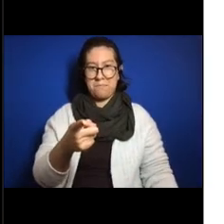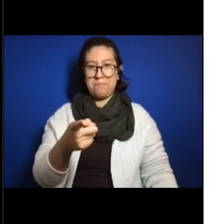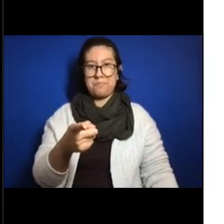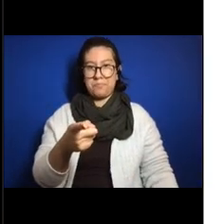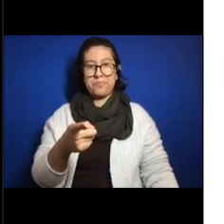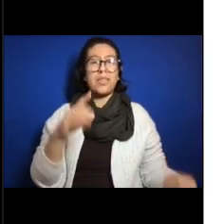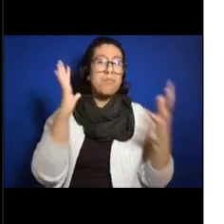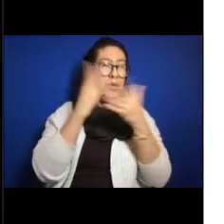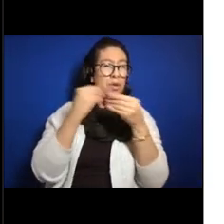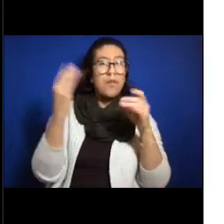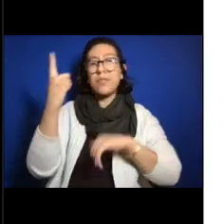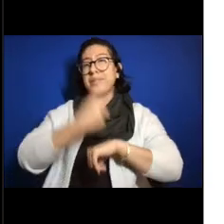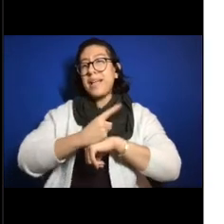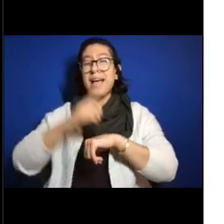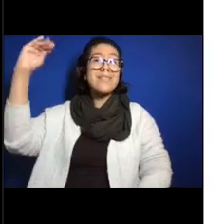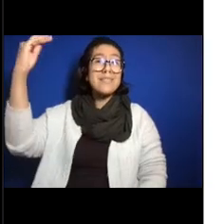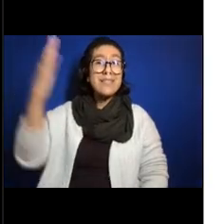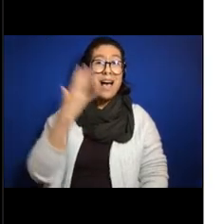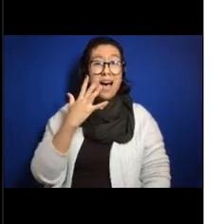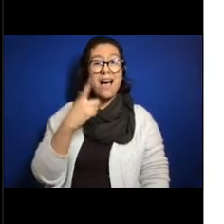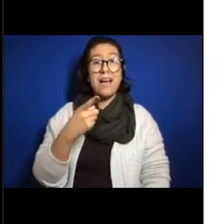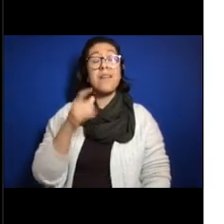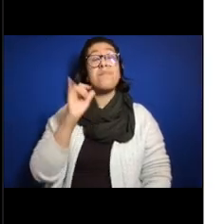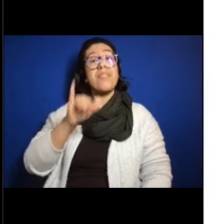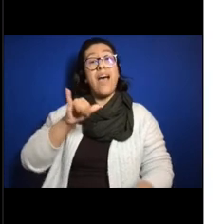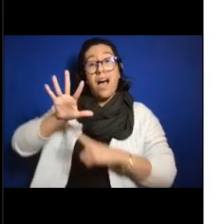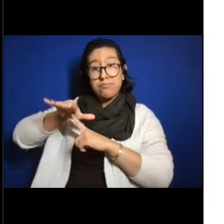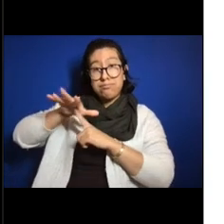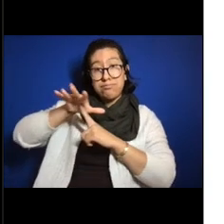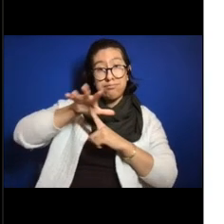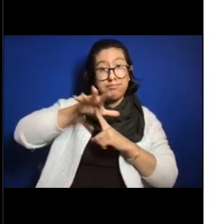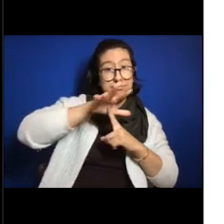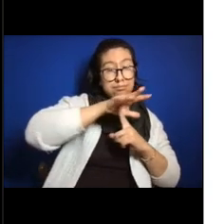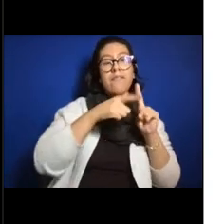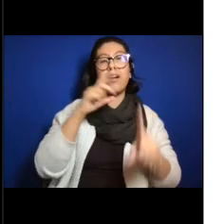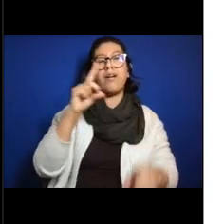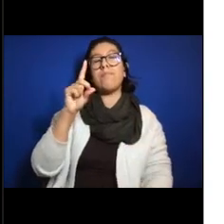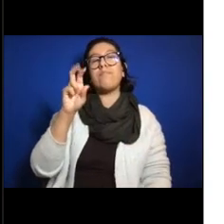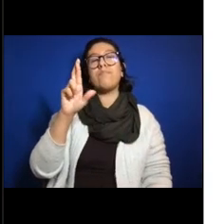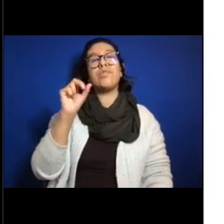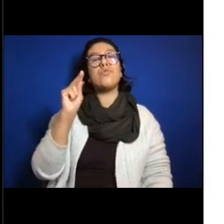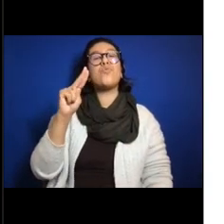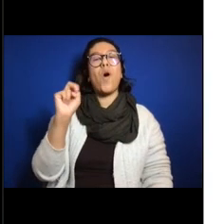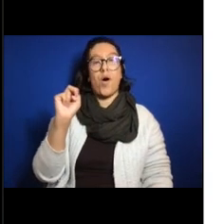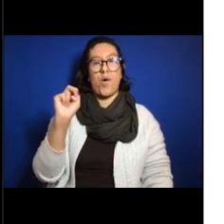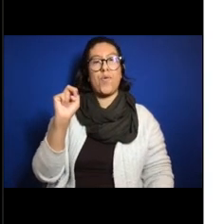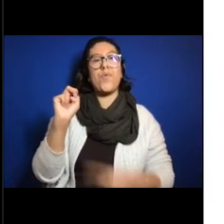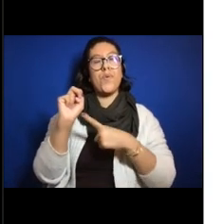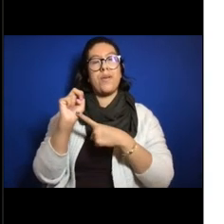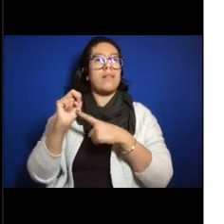So this drone video is taken by our coastal hazard specialists at Hawaii Sea Grant, Shellie Habel.